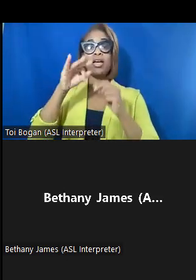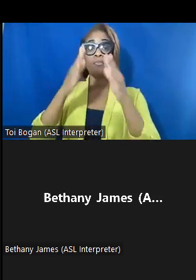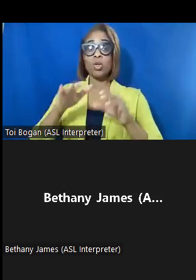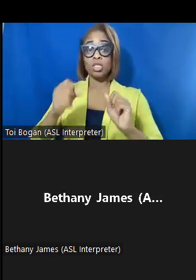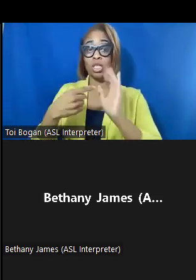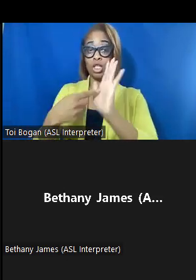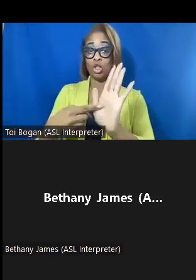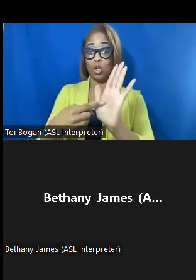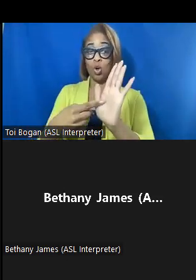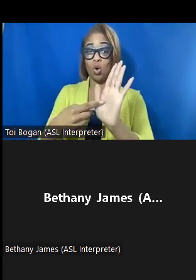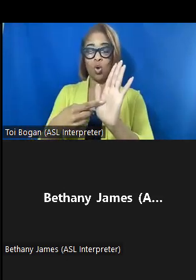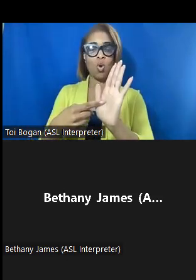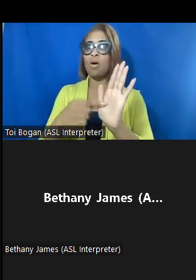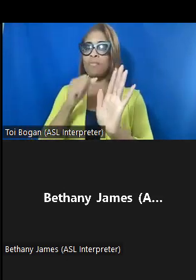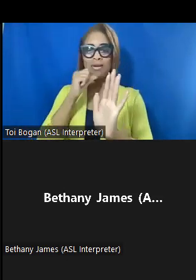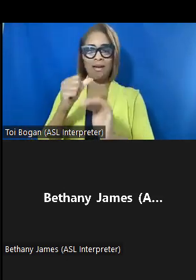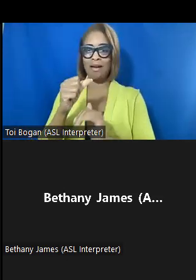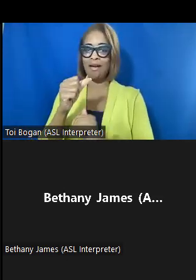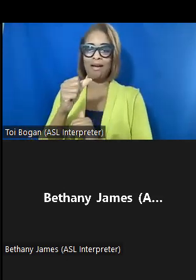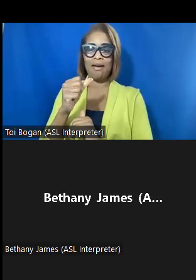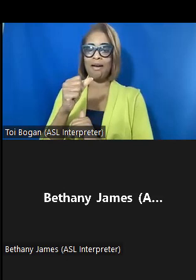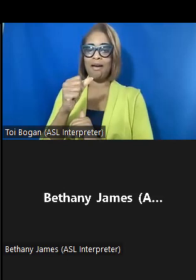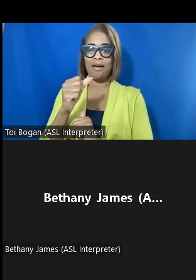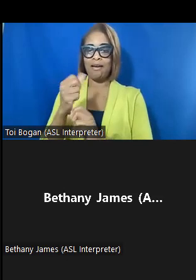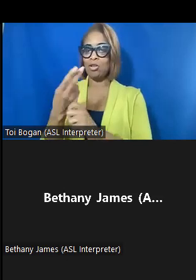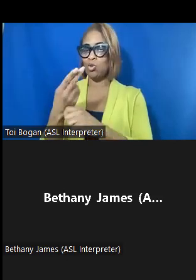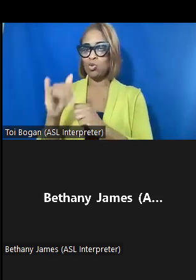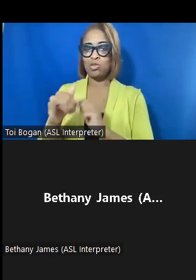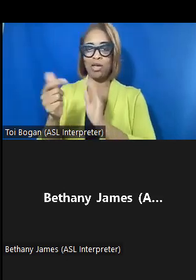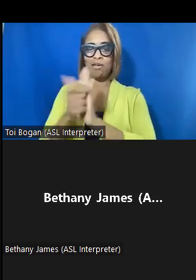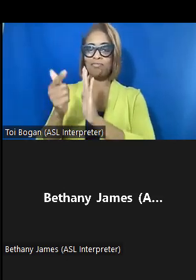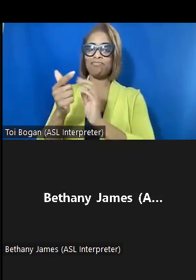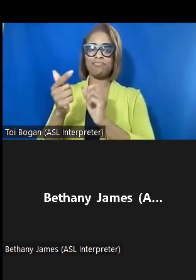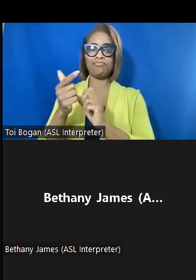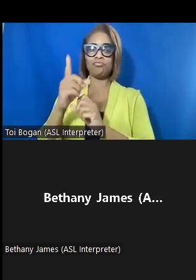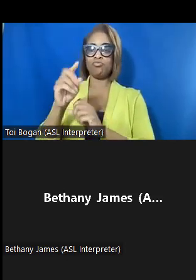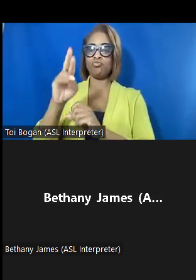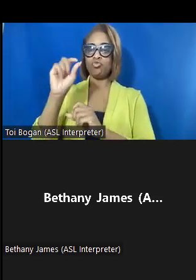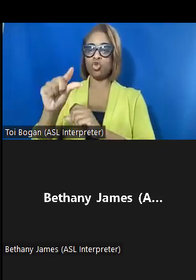that they're not engaging in the illegal use of drugs, and illegal can be drugs that are